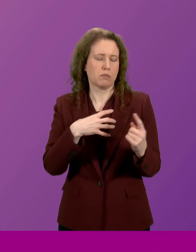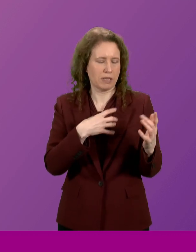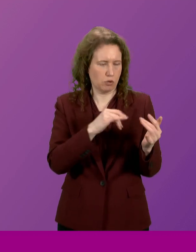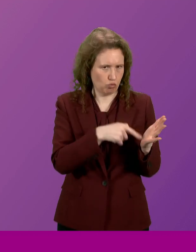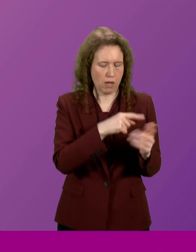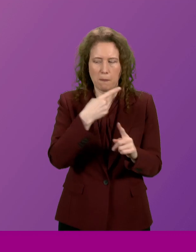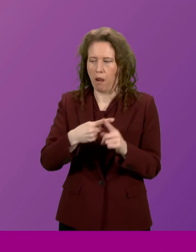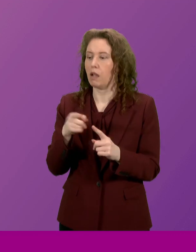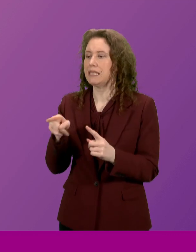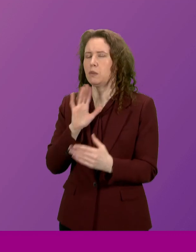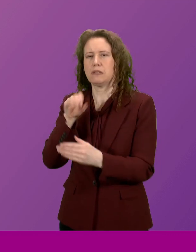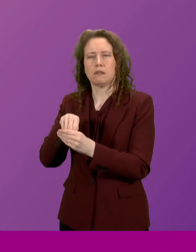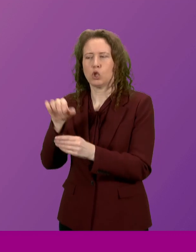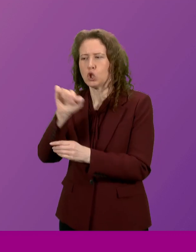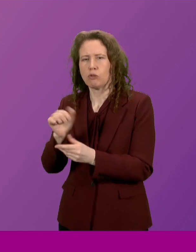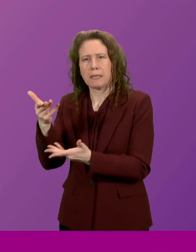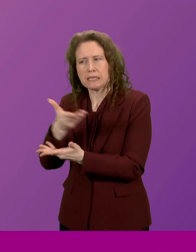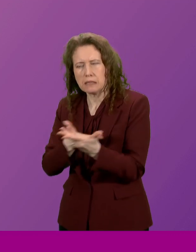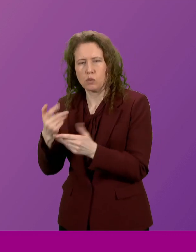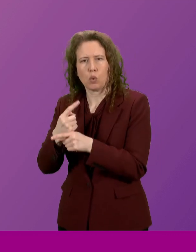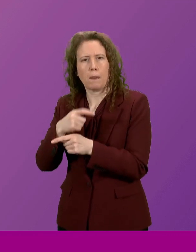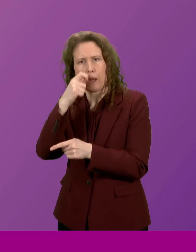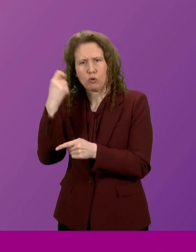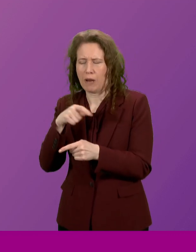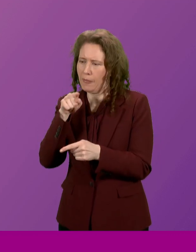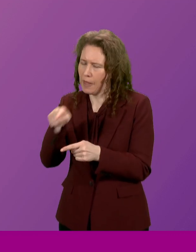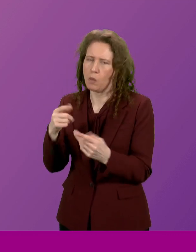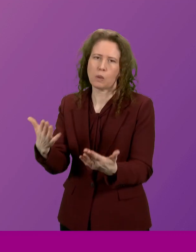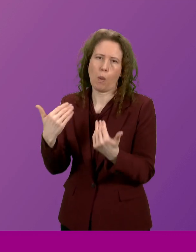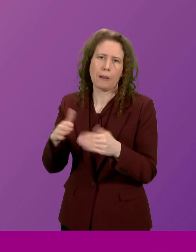took place earlier this week on the situation in Ukraine. That was a very welcome step, and